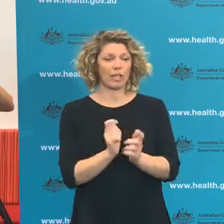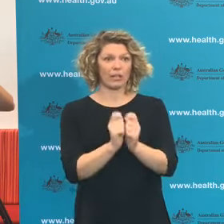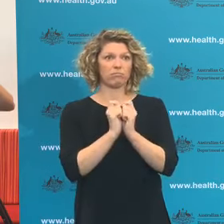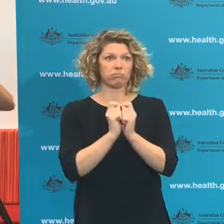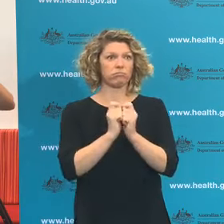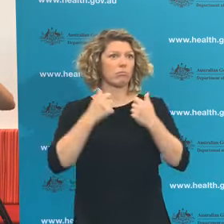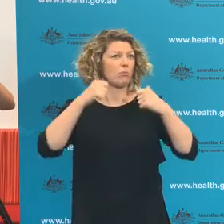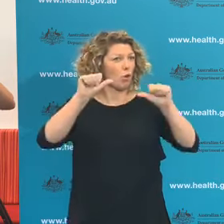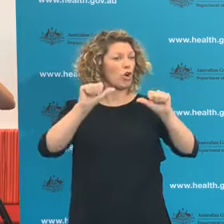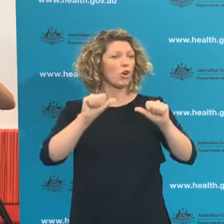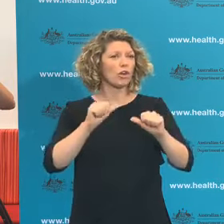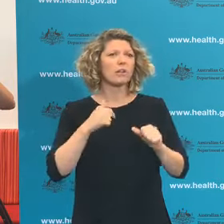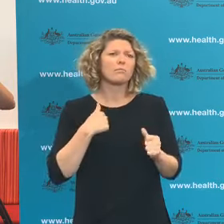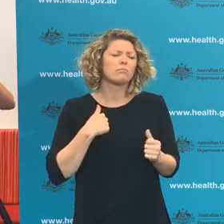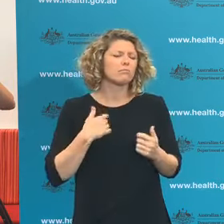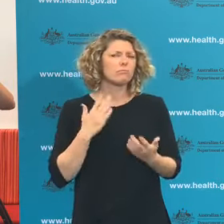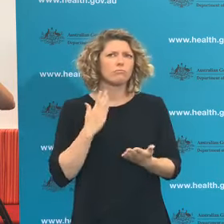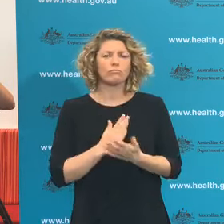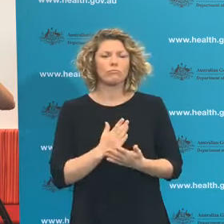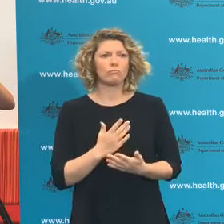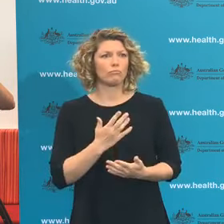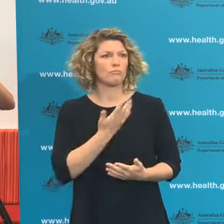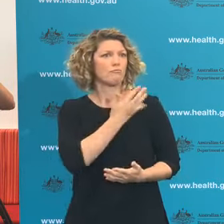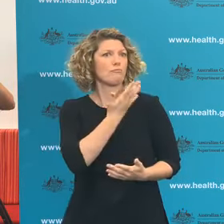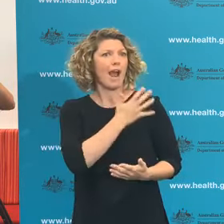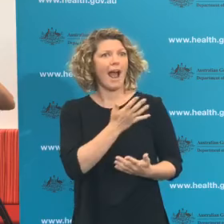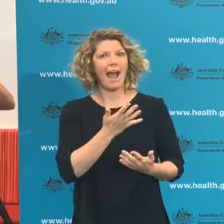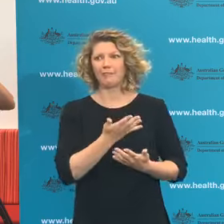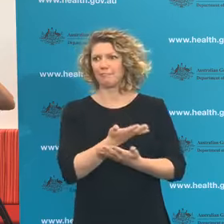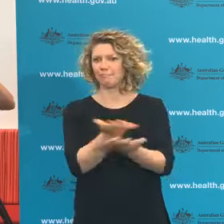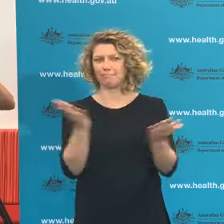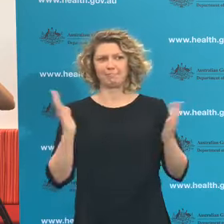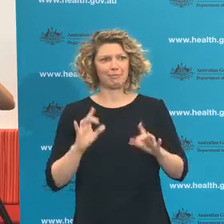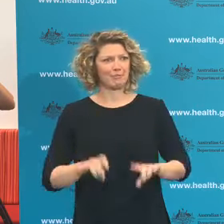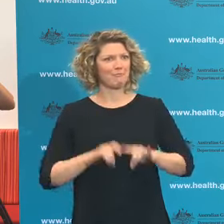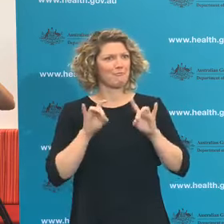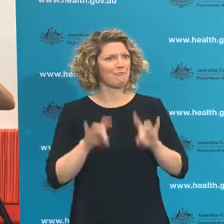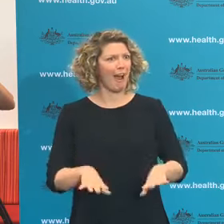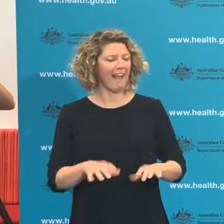I'm so proud of my fellow citizens not only did I and my family but every